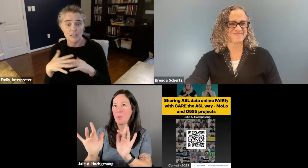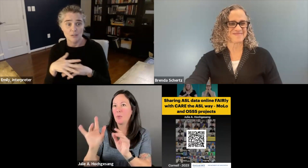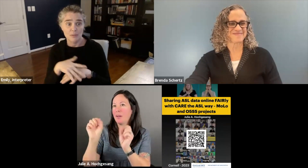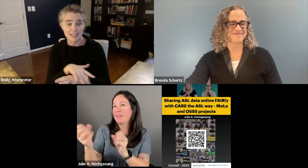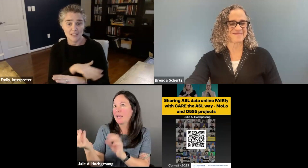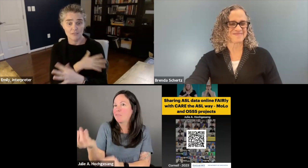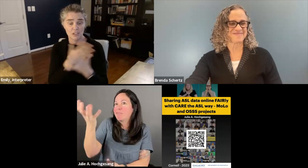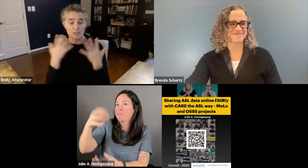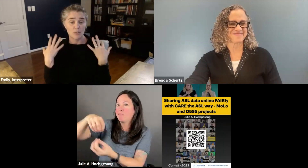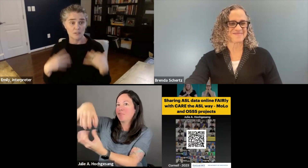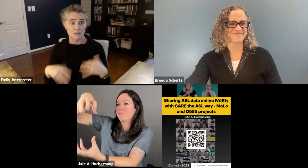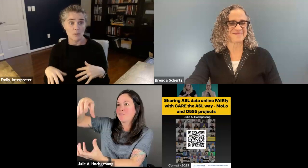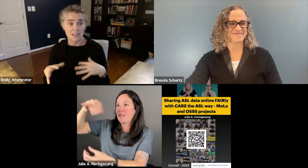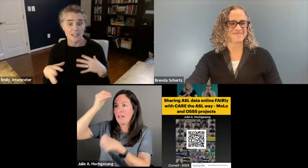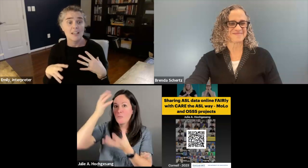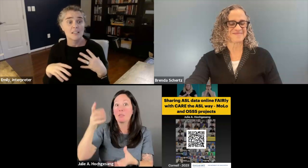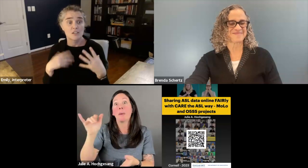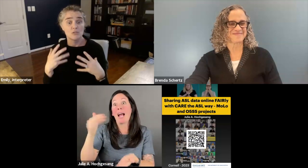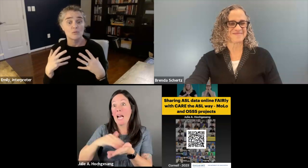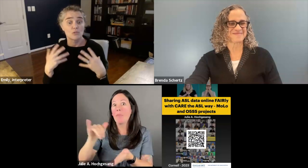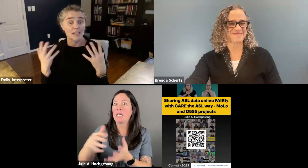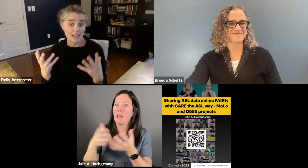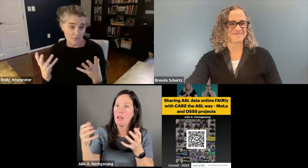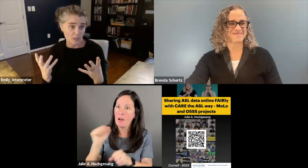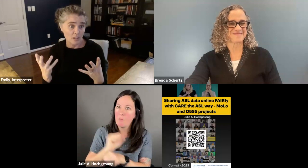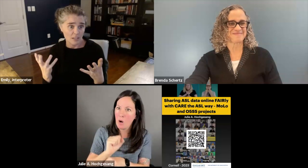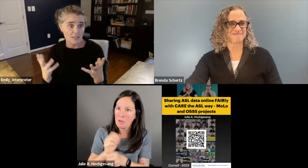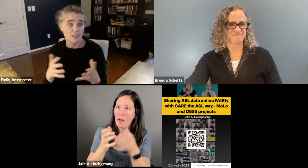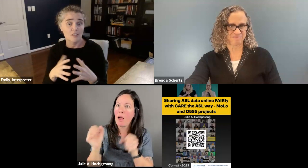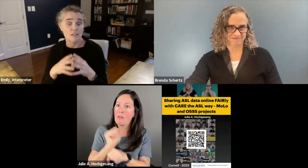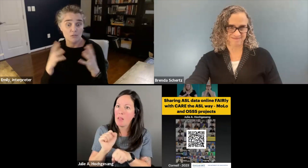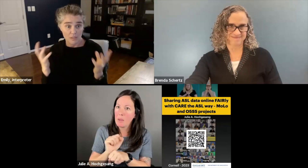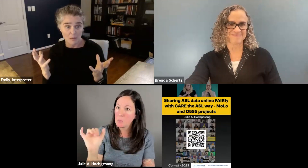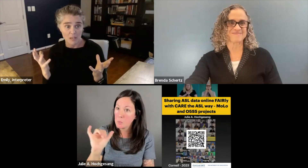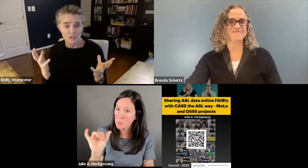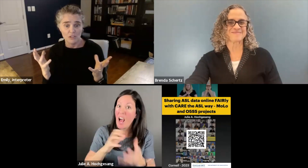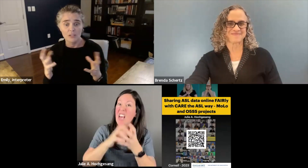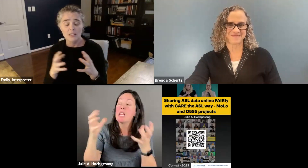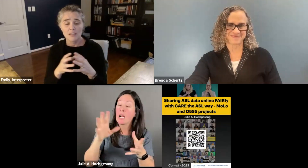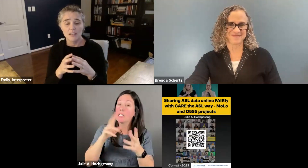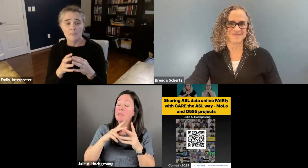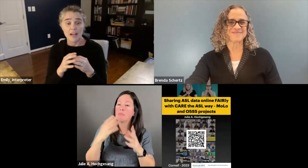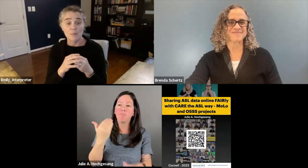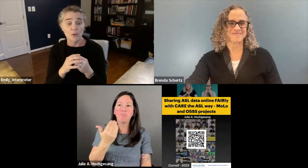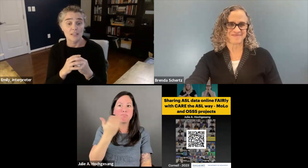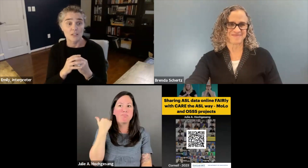are applied to various parts of the body to create avatars that are three-dimensional that work is going